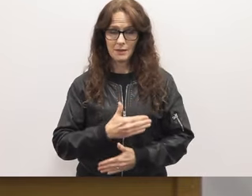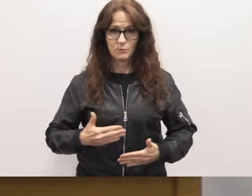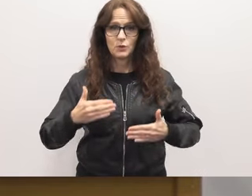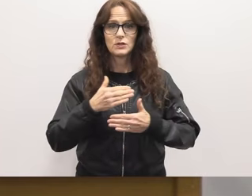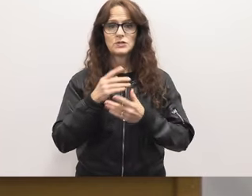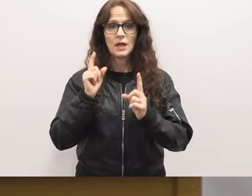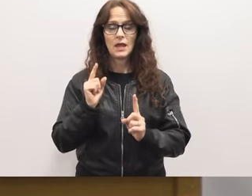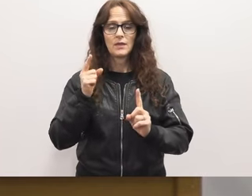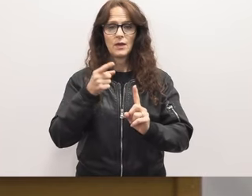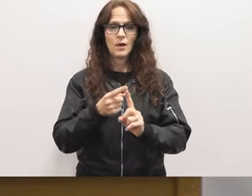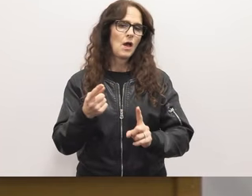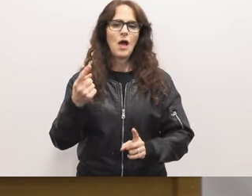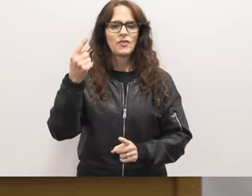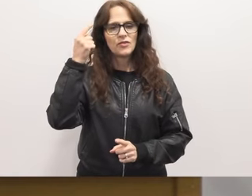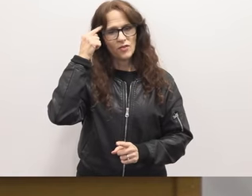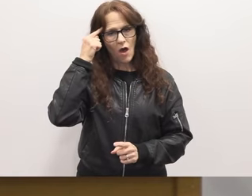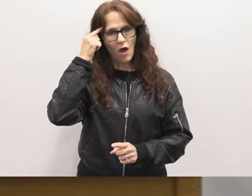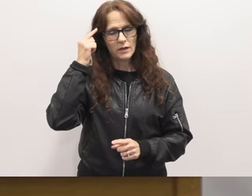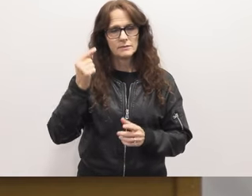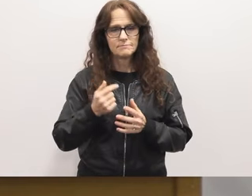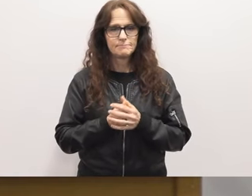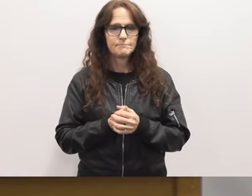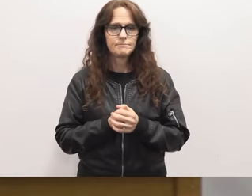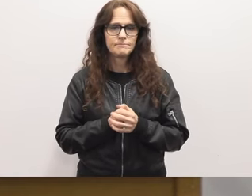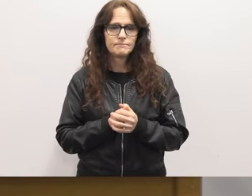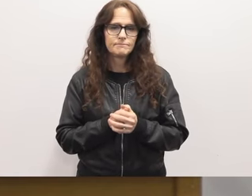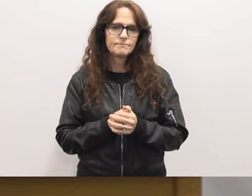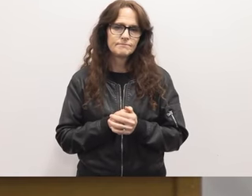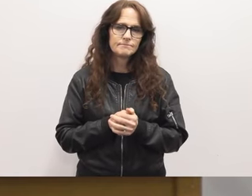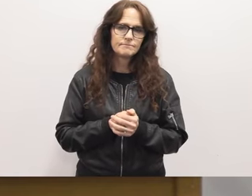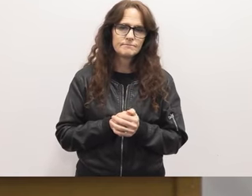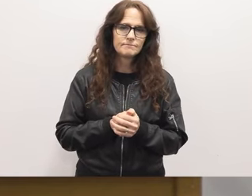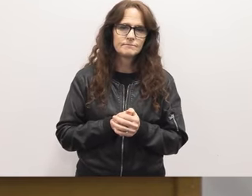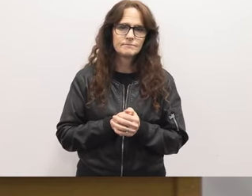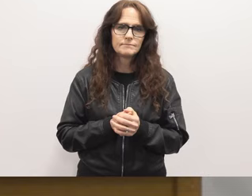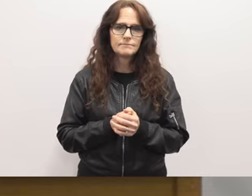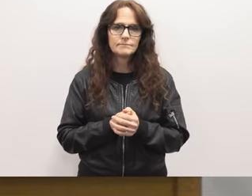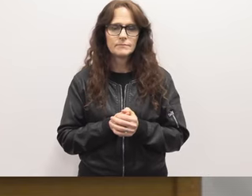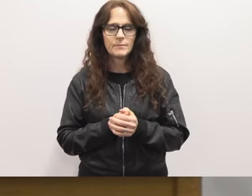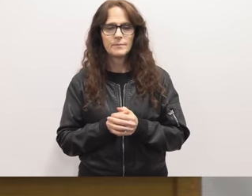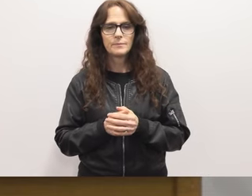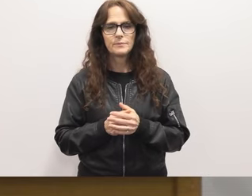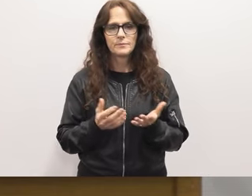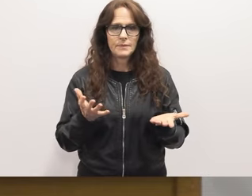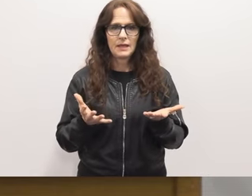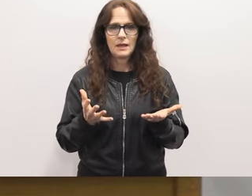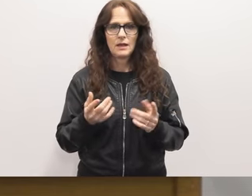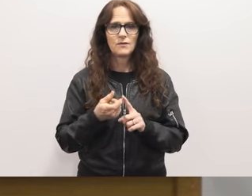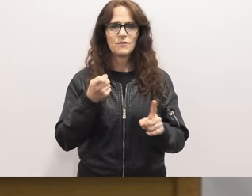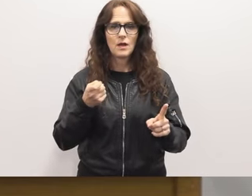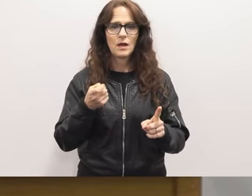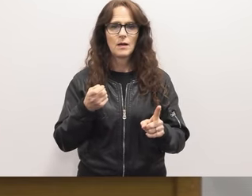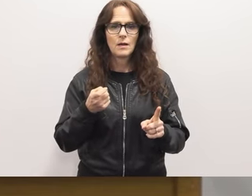I thought that from a, let's call it from an aspiration standpoint,